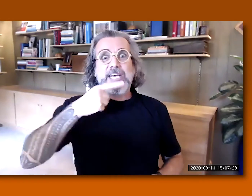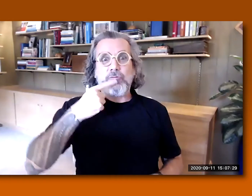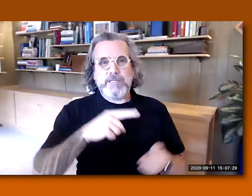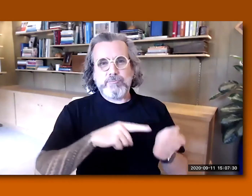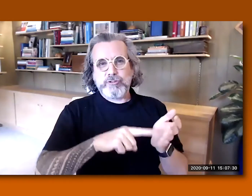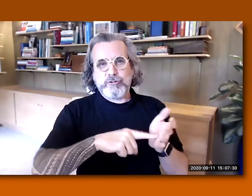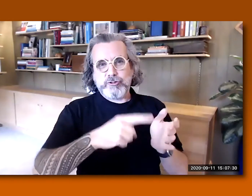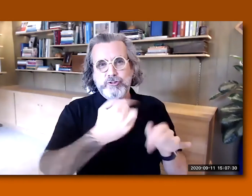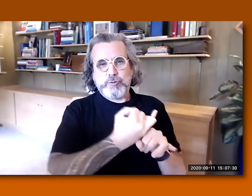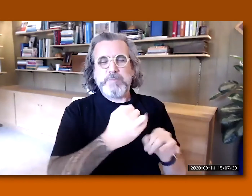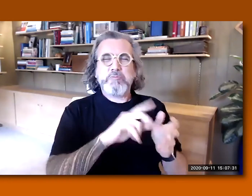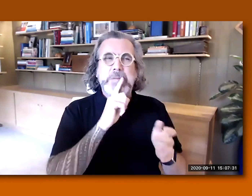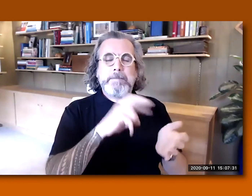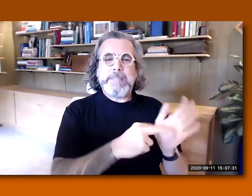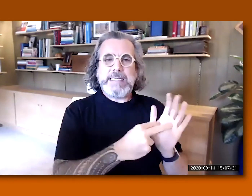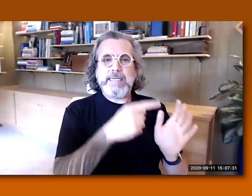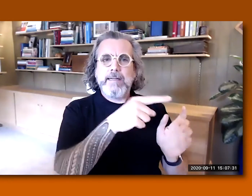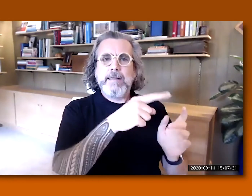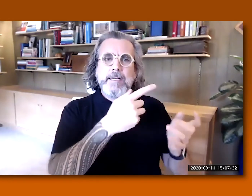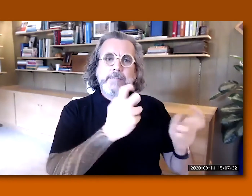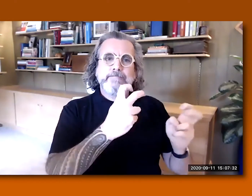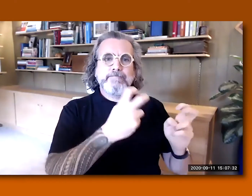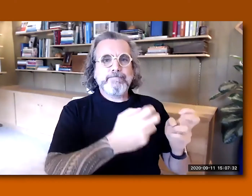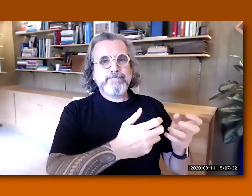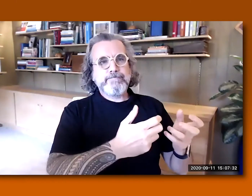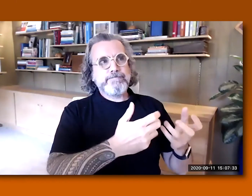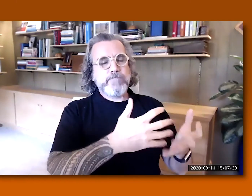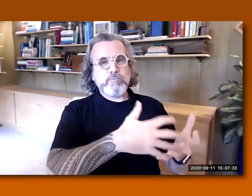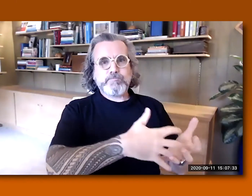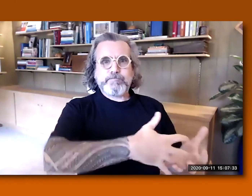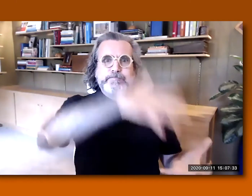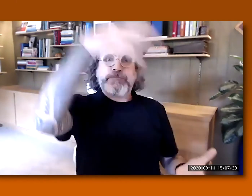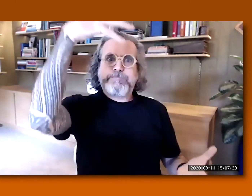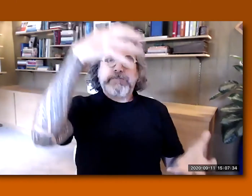So the University of Rochester is a research-intensive institute.